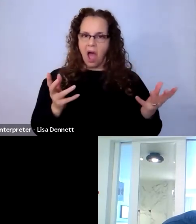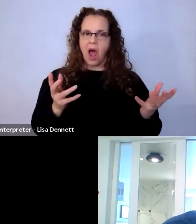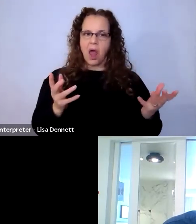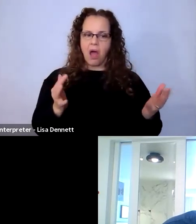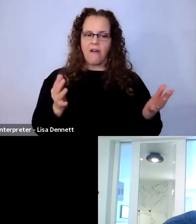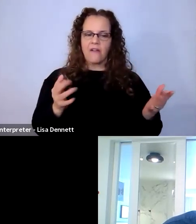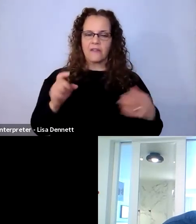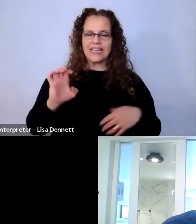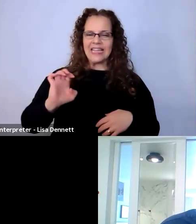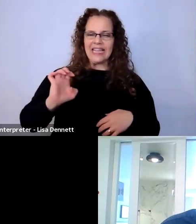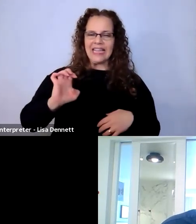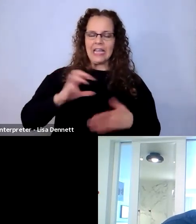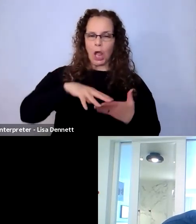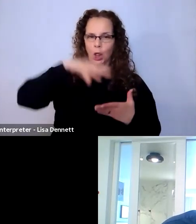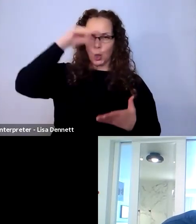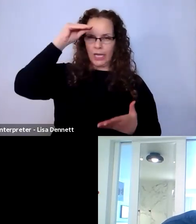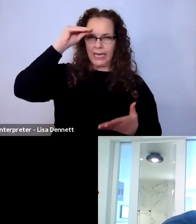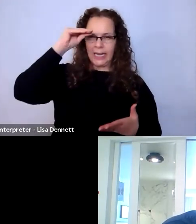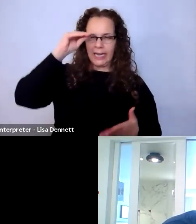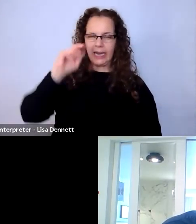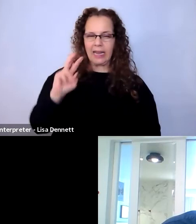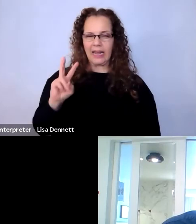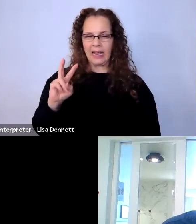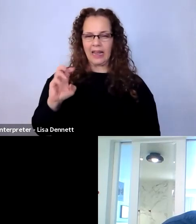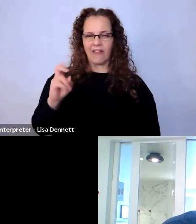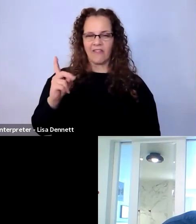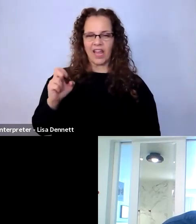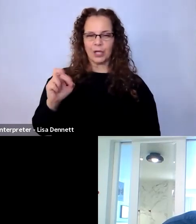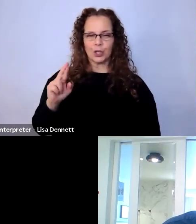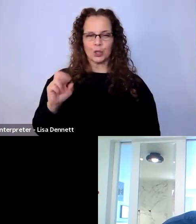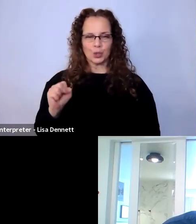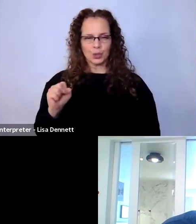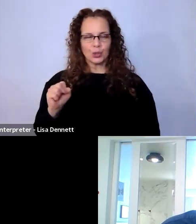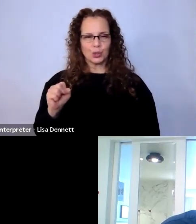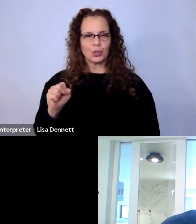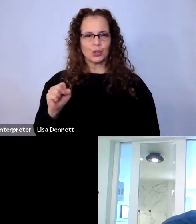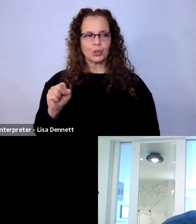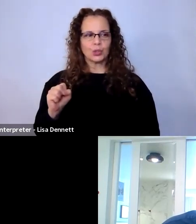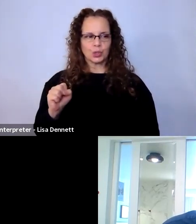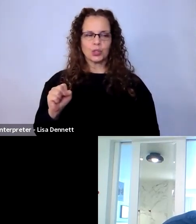vendors, if you will have made significant announcements on or around gad, so I would